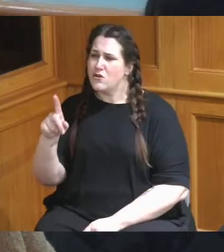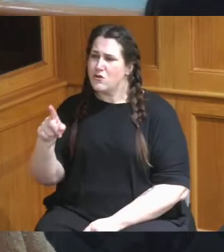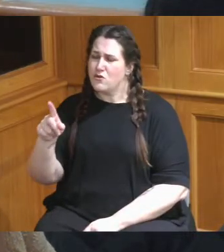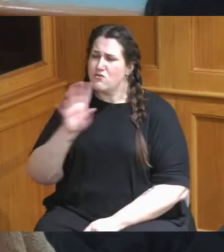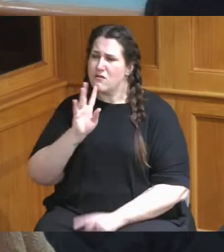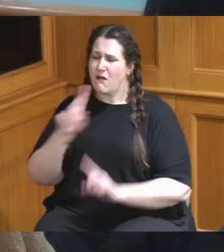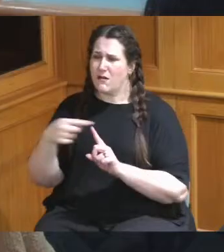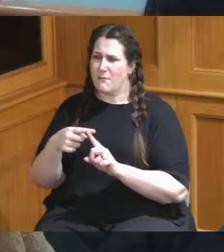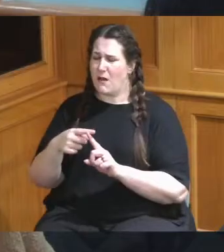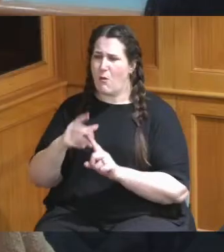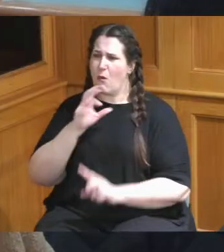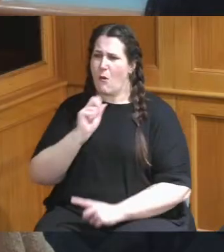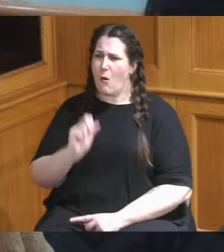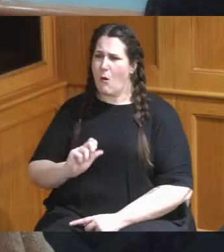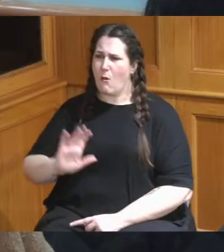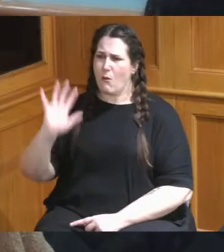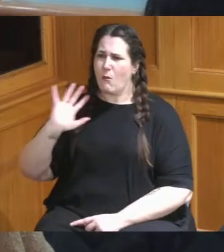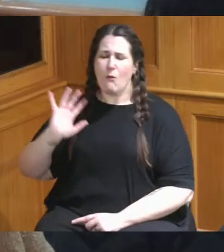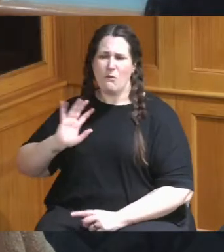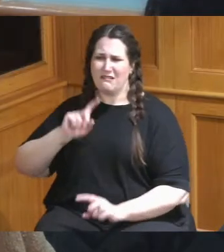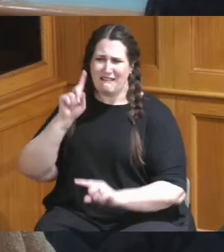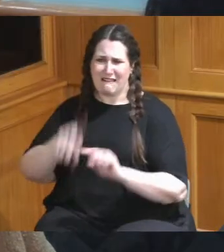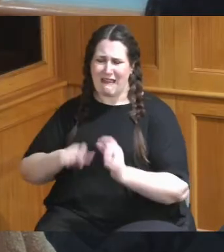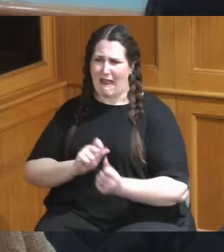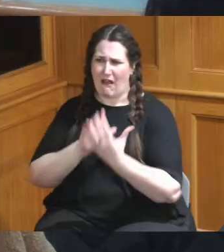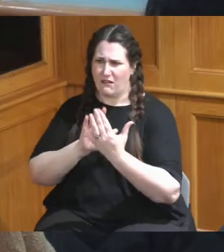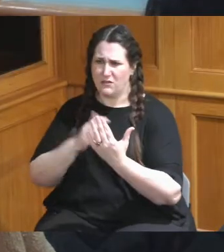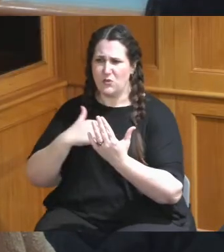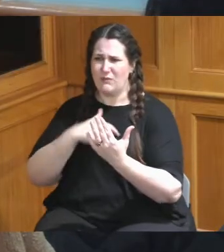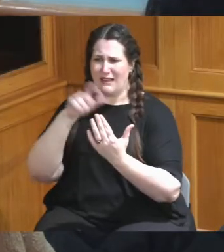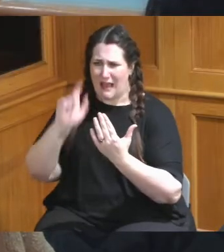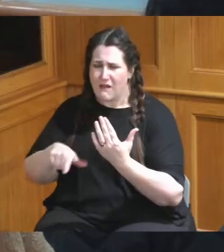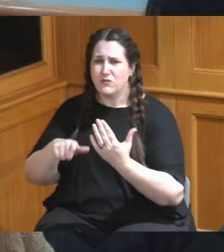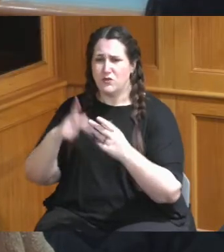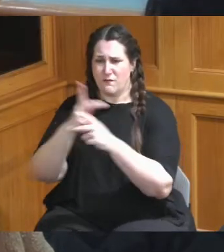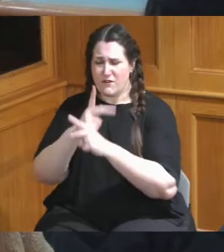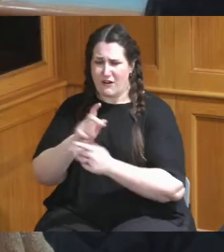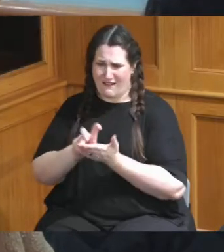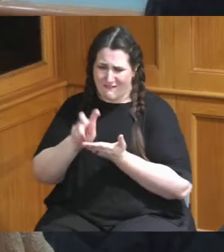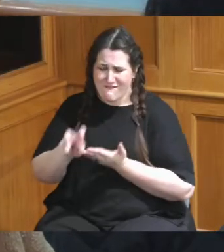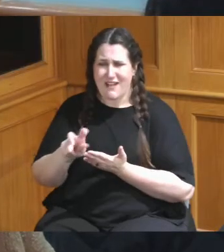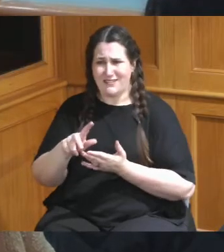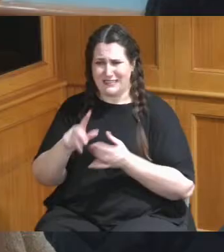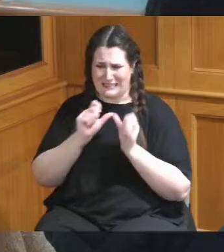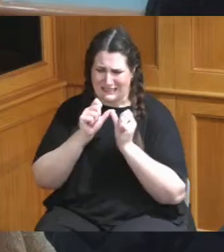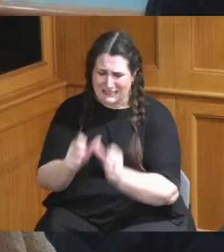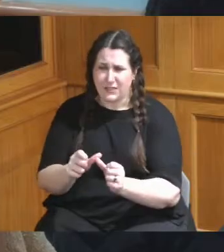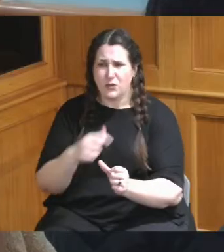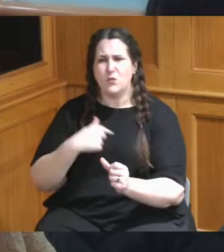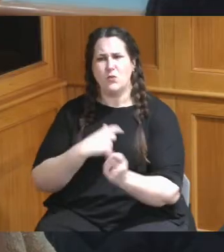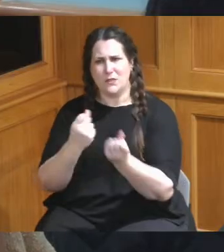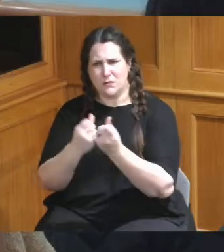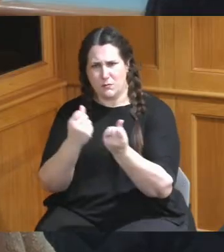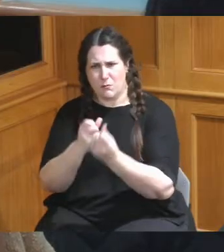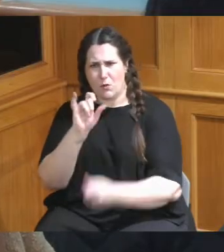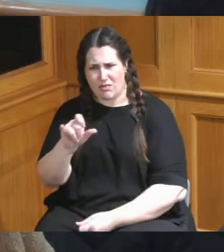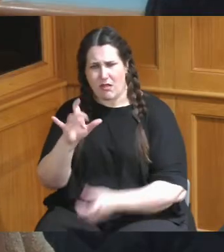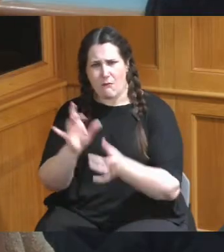back to the old ways that we have to continue investing in you. We support that. Our agency